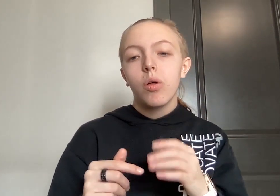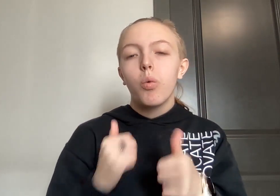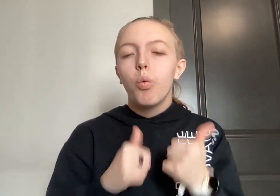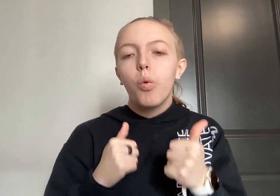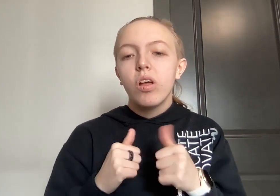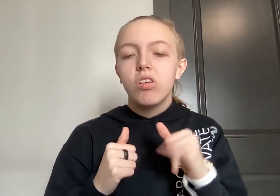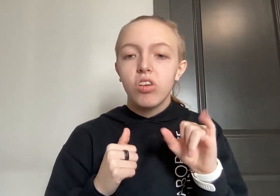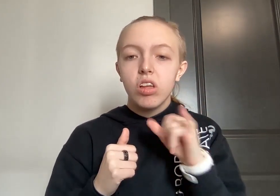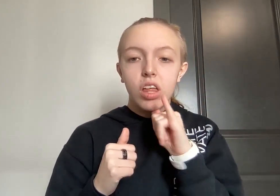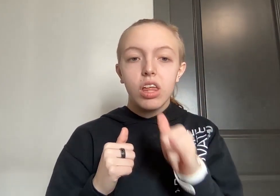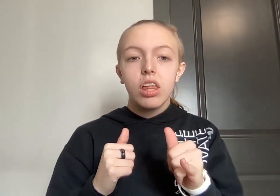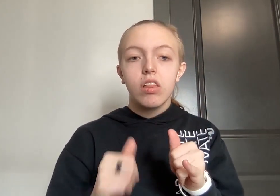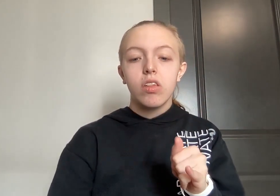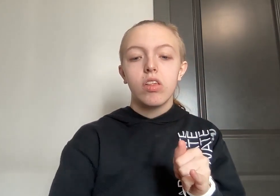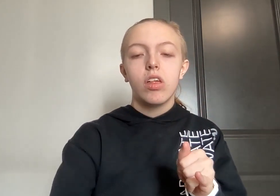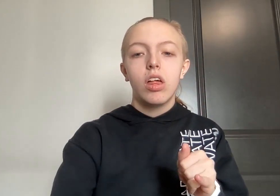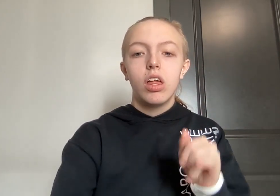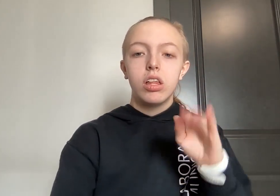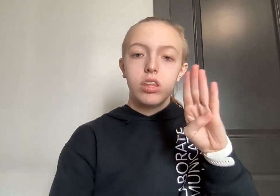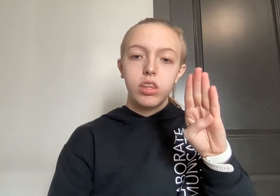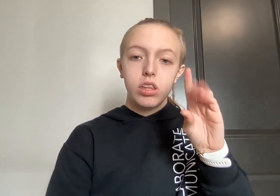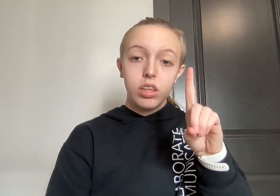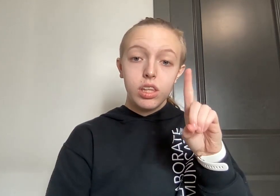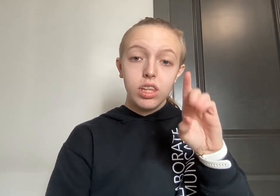debunked in a later